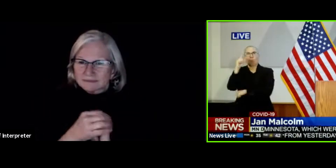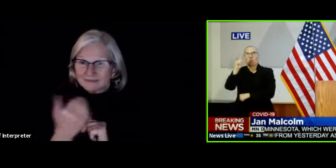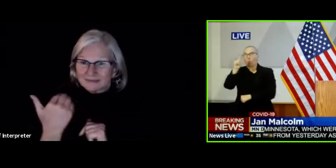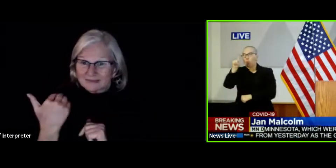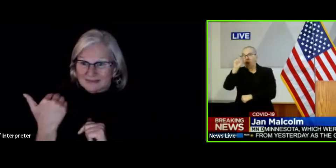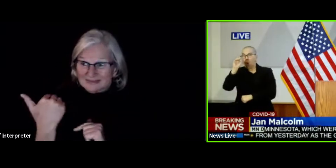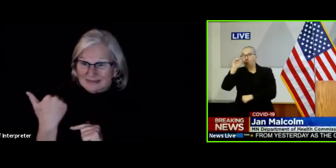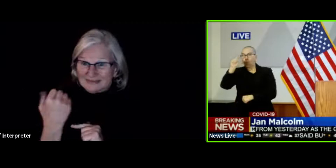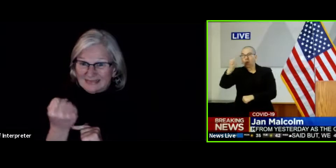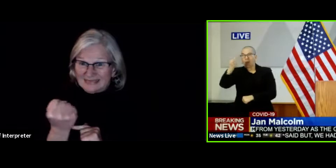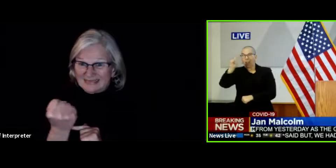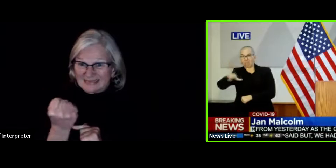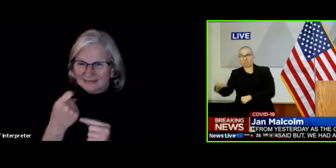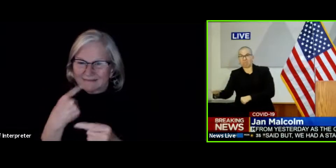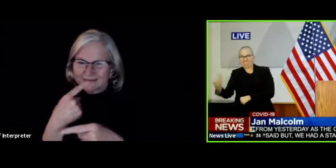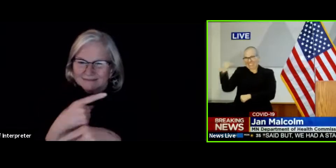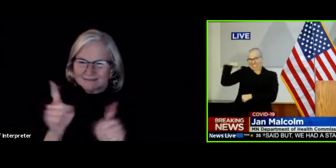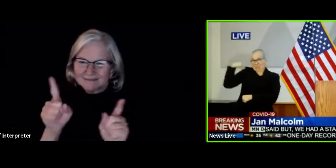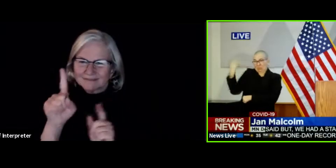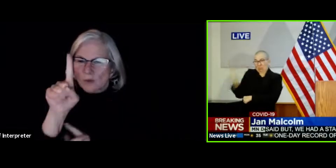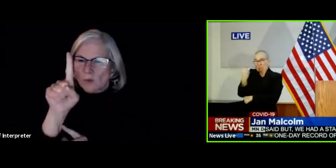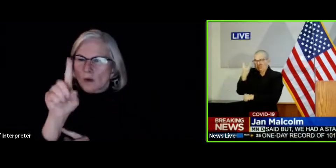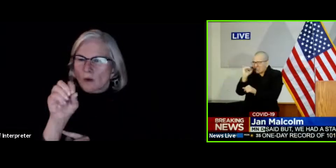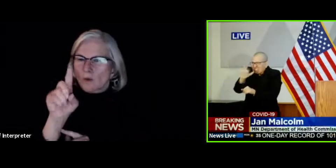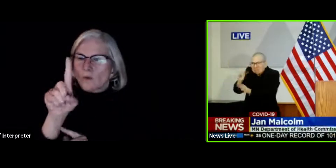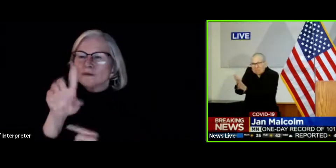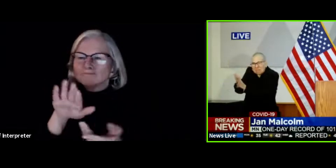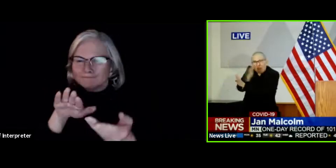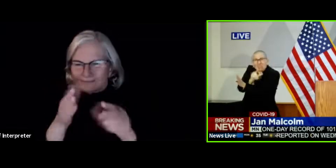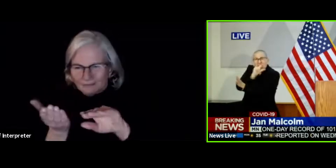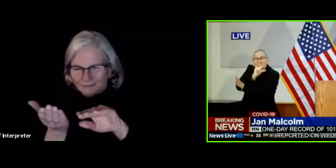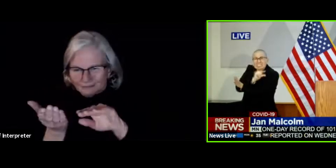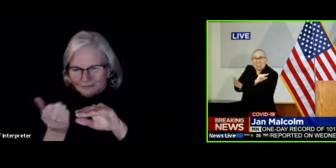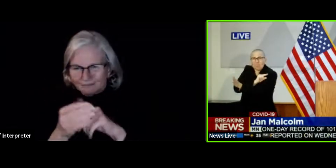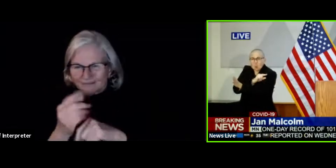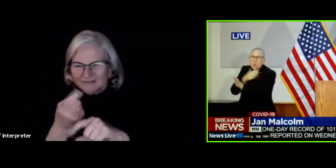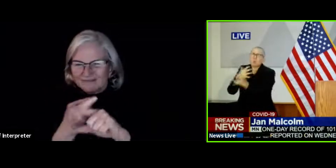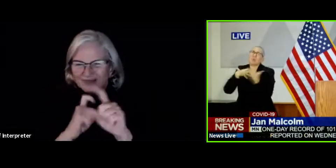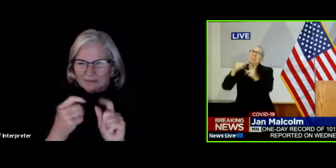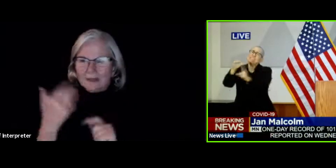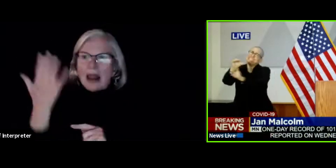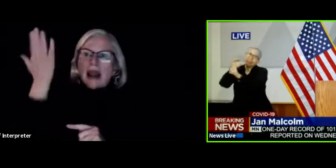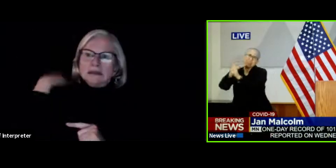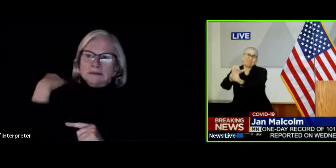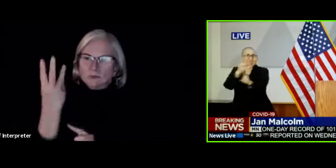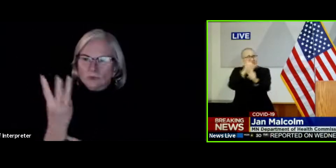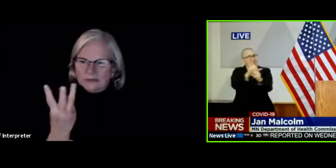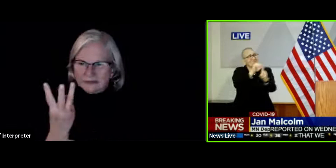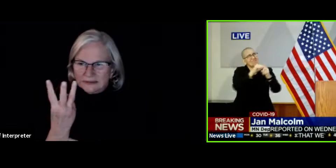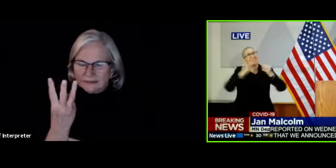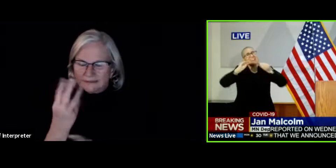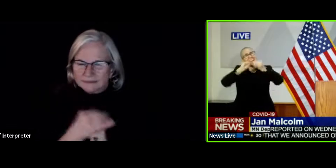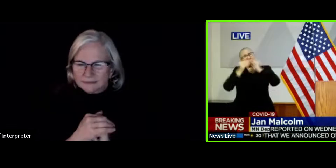ANNOUNCED ON FRIDAY. AND JUST AS A REMINDER, THE DAILY NUMBER OF DEATHS THAT ARE REPORTED TO THE